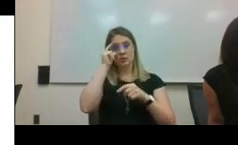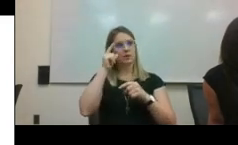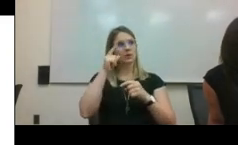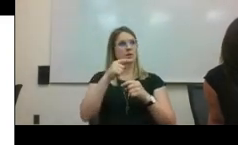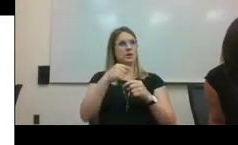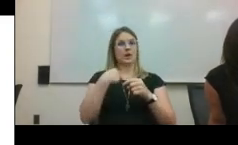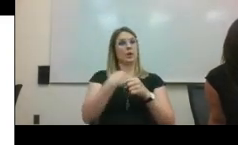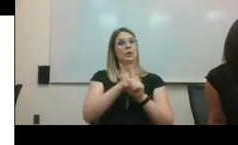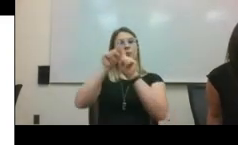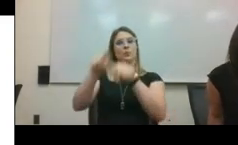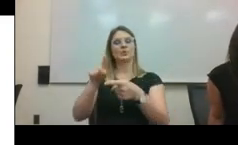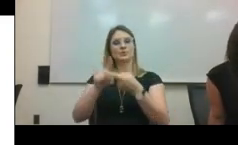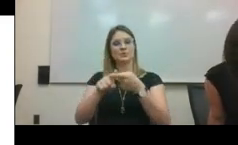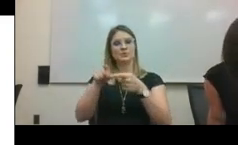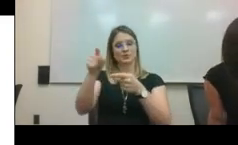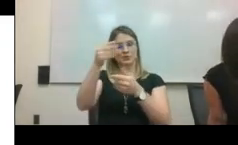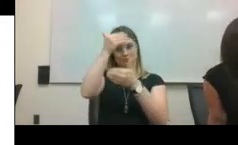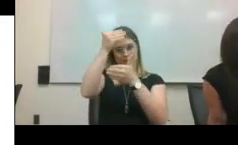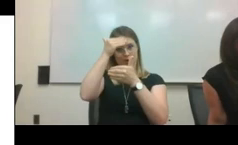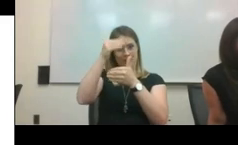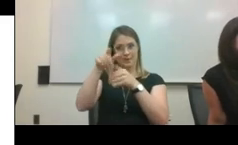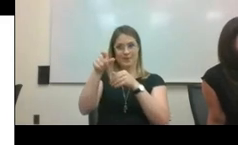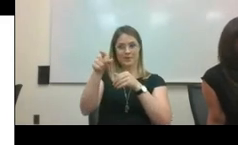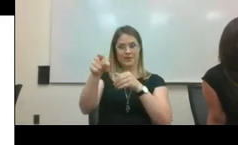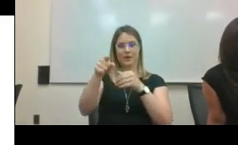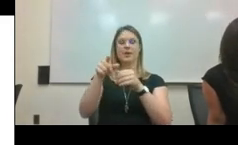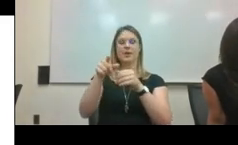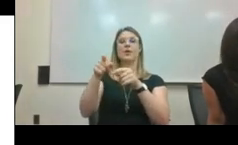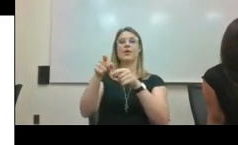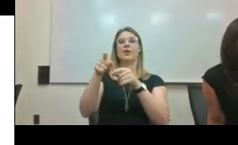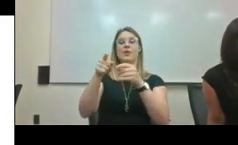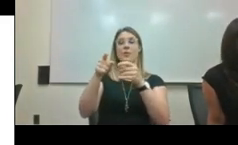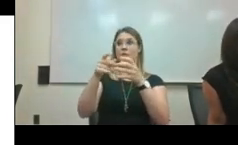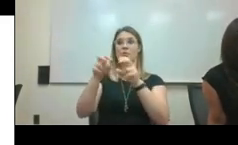and her colleagues in Morocco went around and actually collected the sign